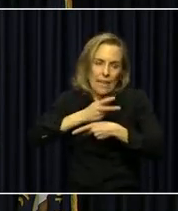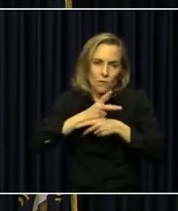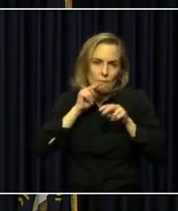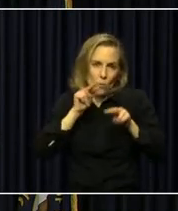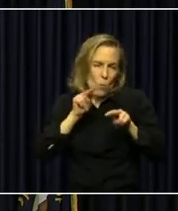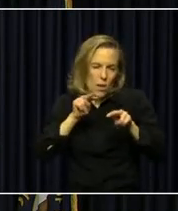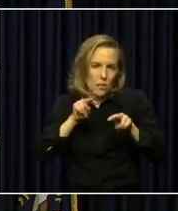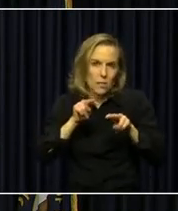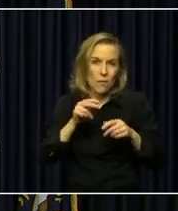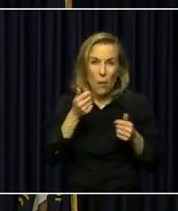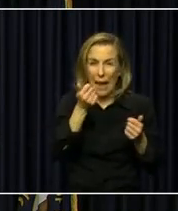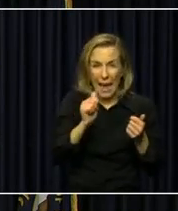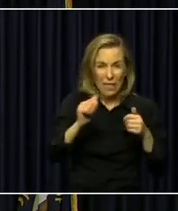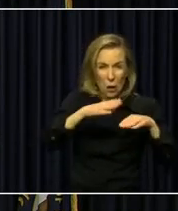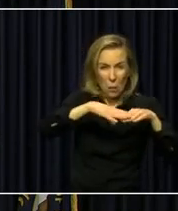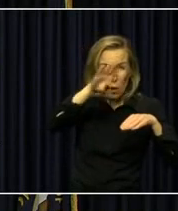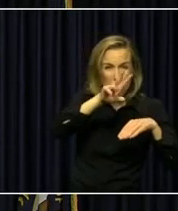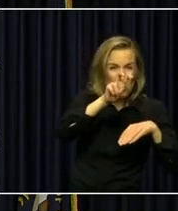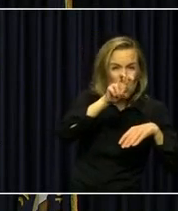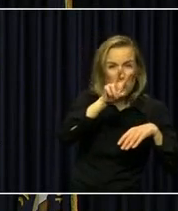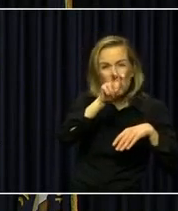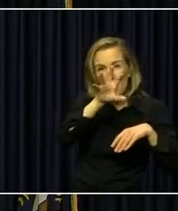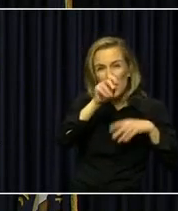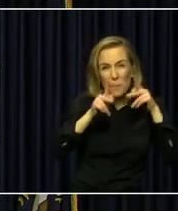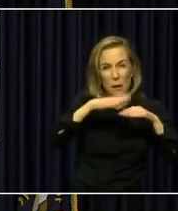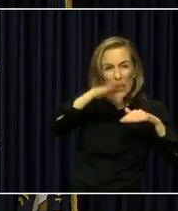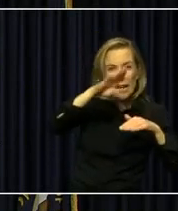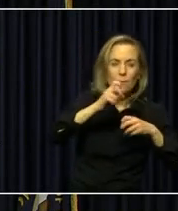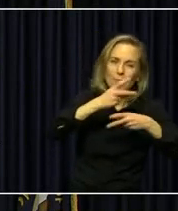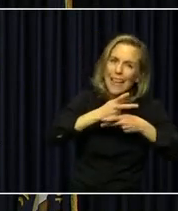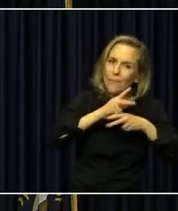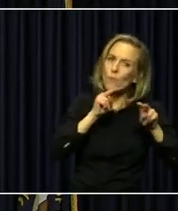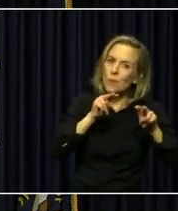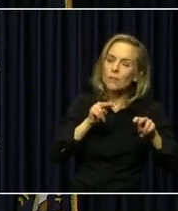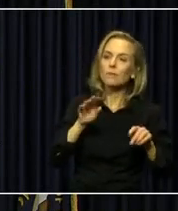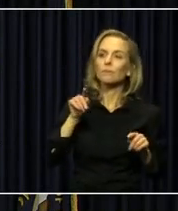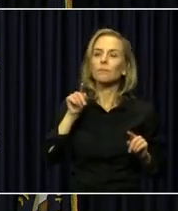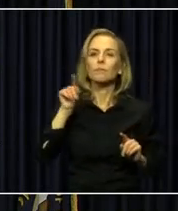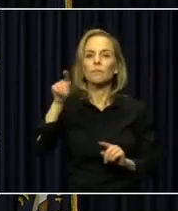WILL SEE FIRST.